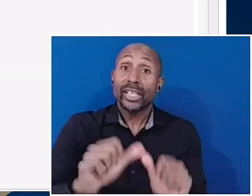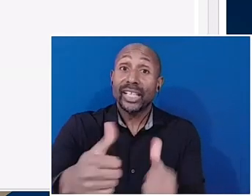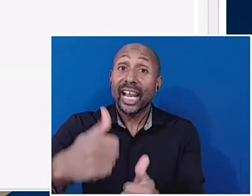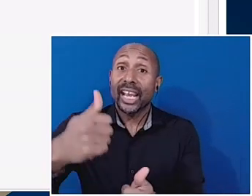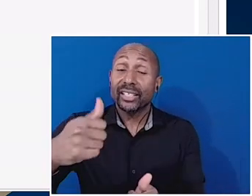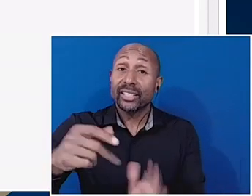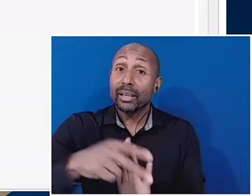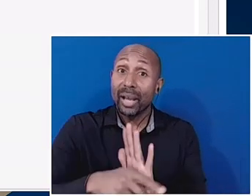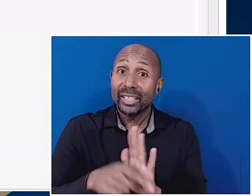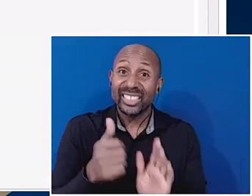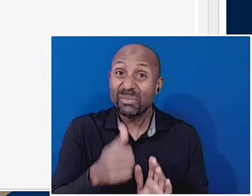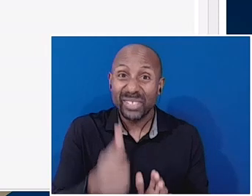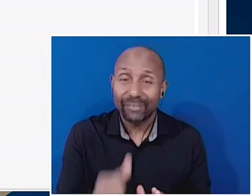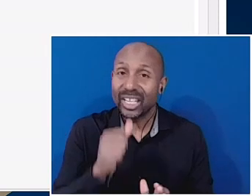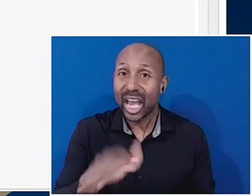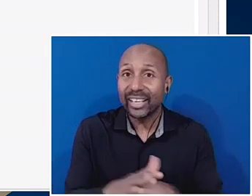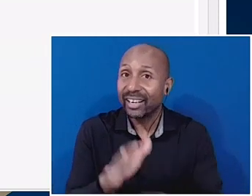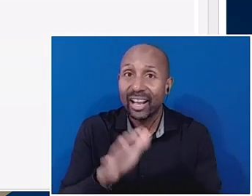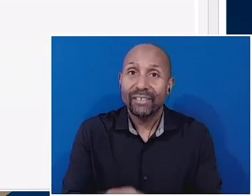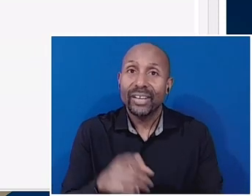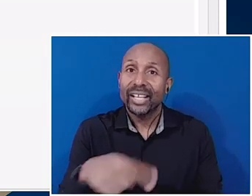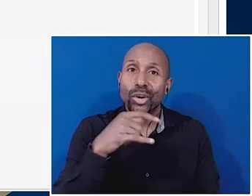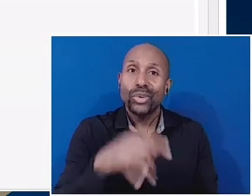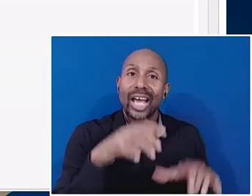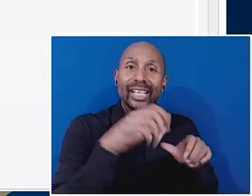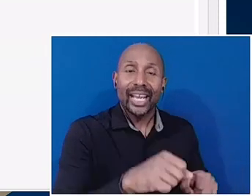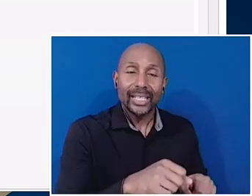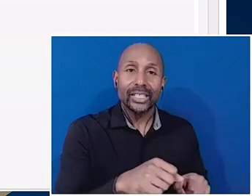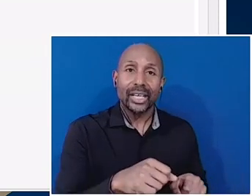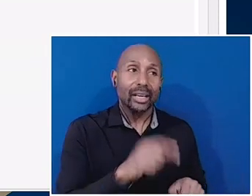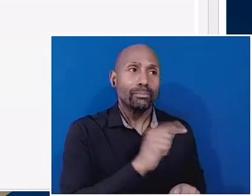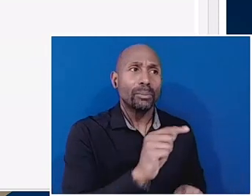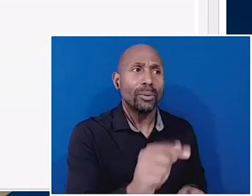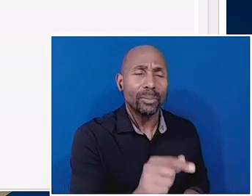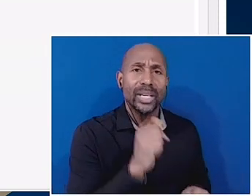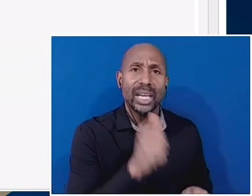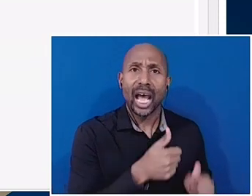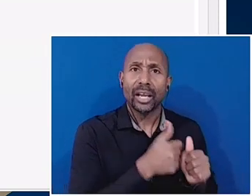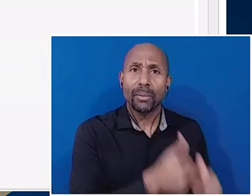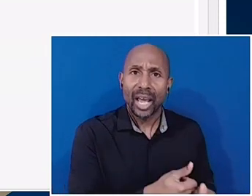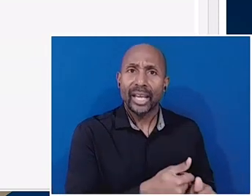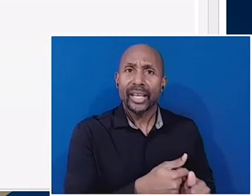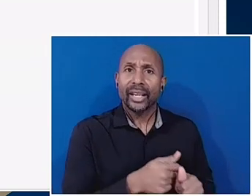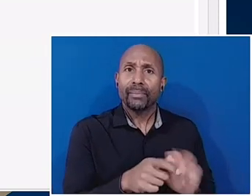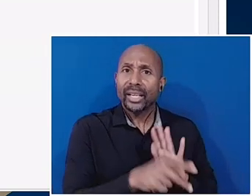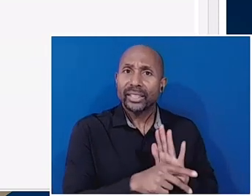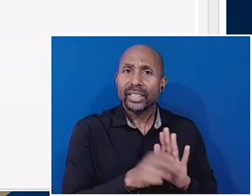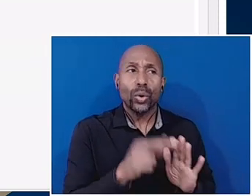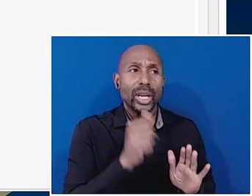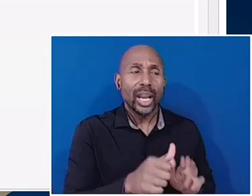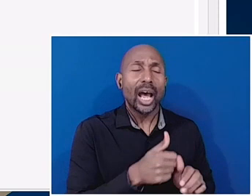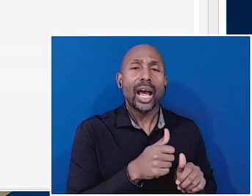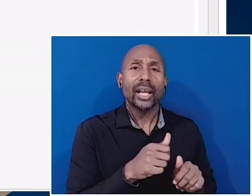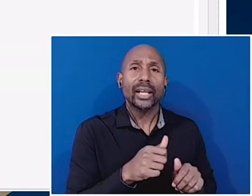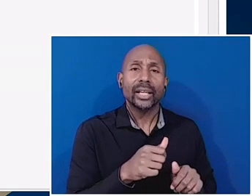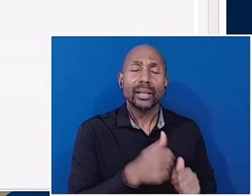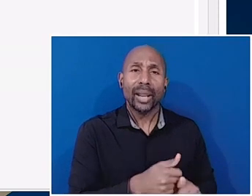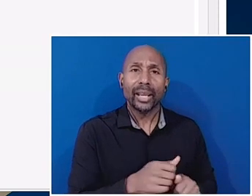They're not catching this noncompliance and they should be. They should be looking beyond sort of what an institution says, yes, we have- it's